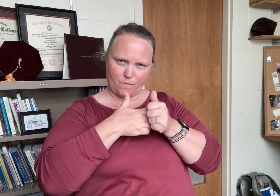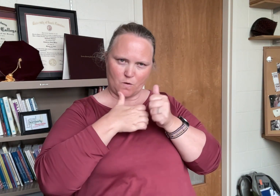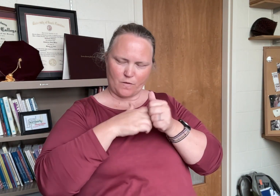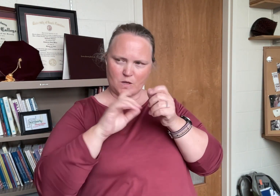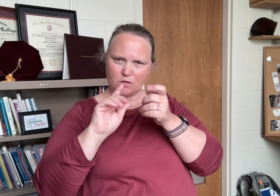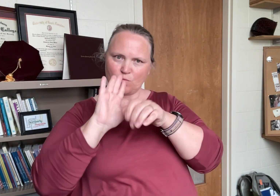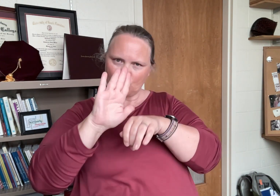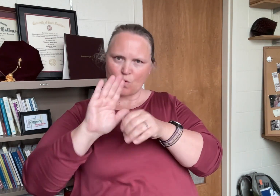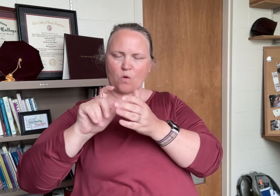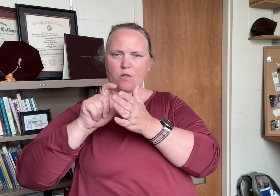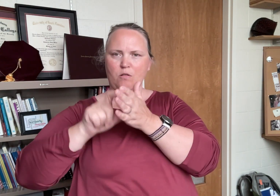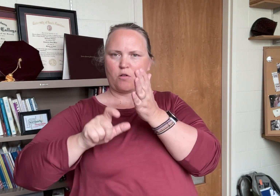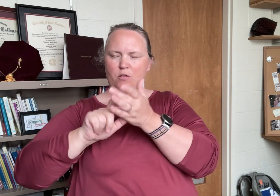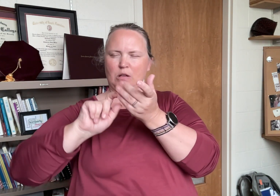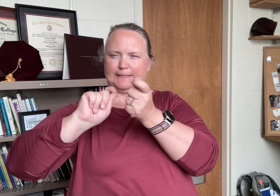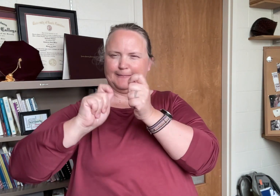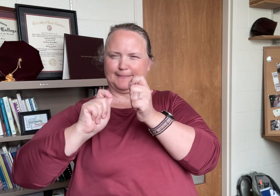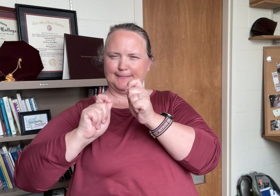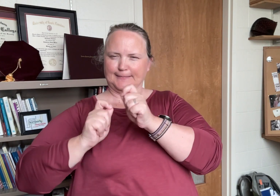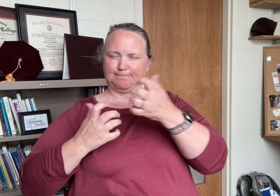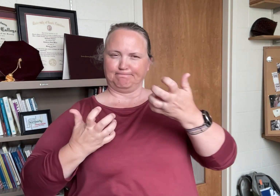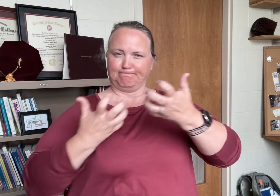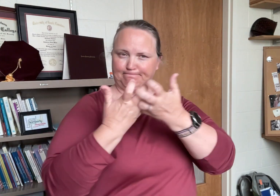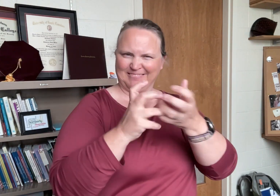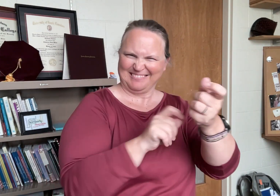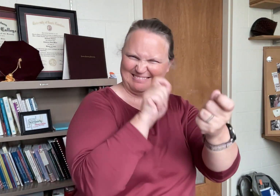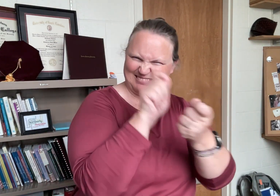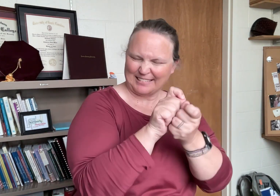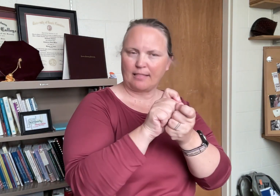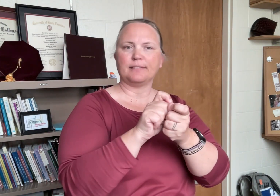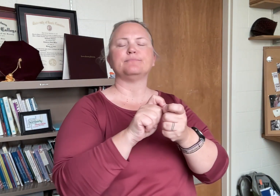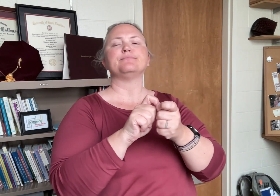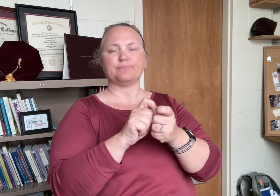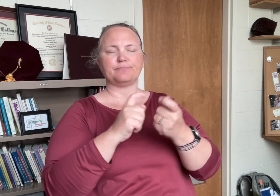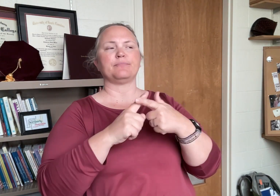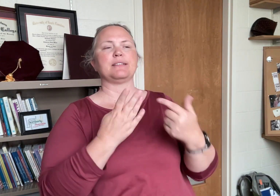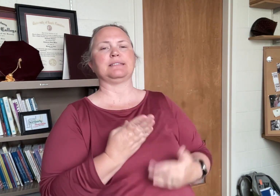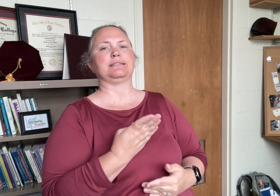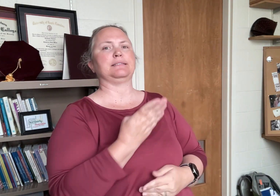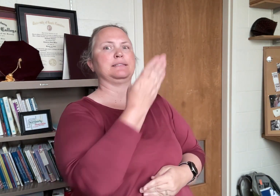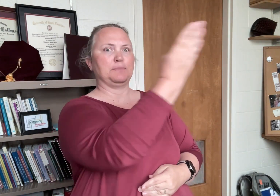exactly match their guidelines before submitting an article to that journal.